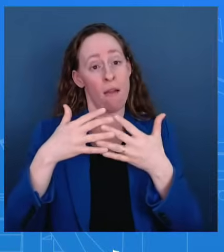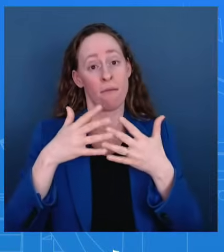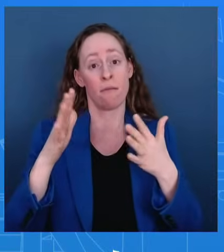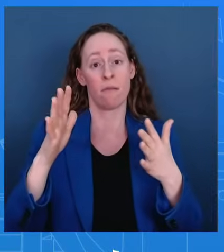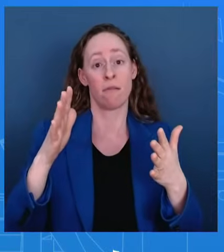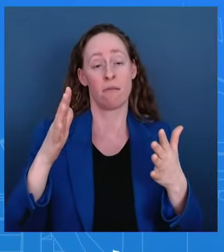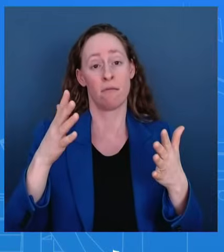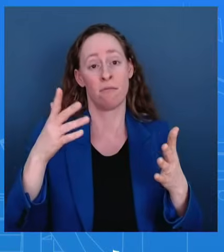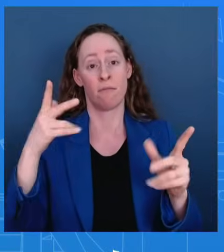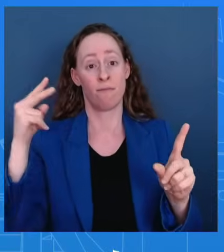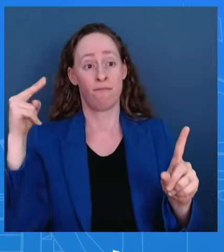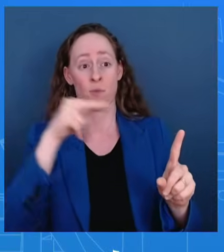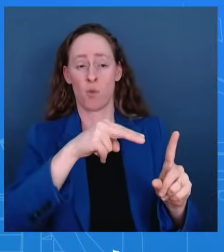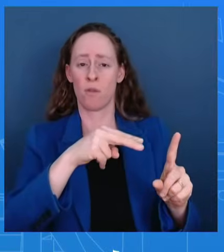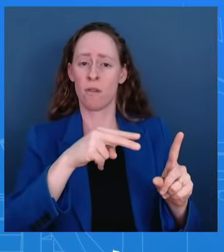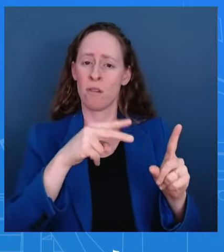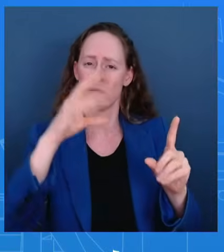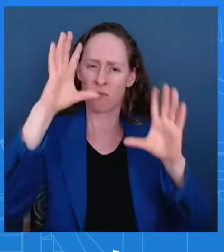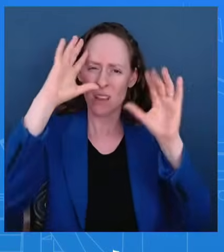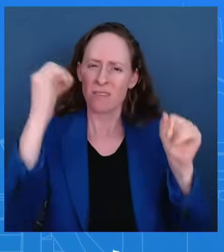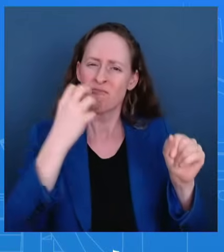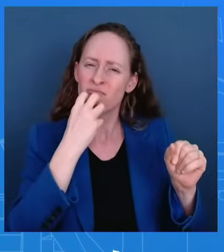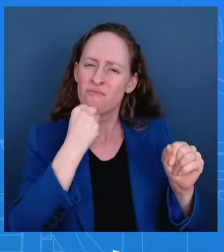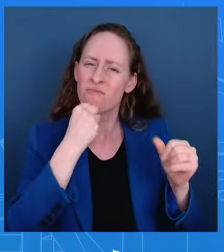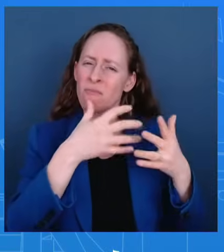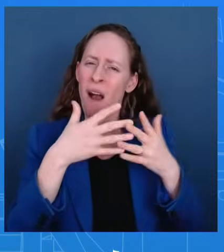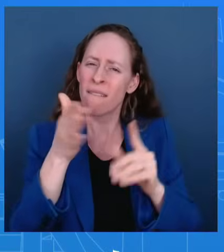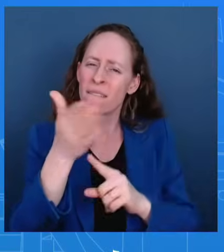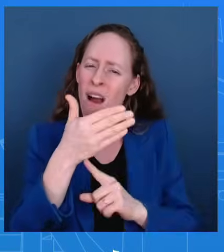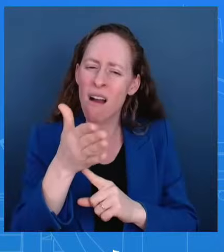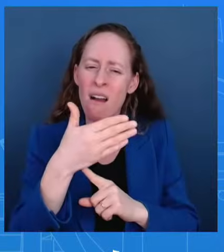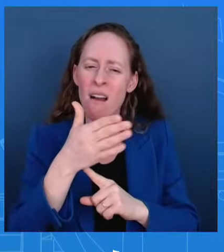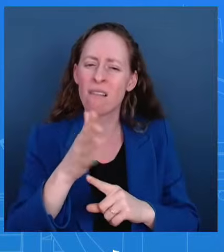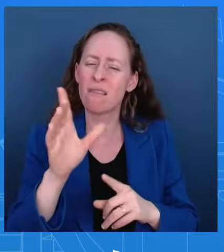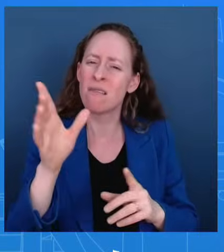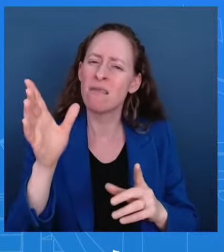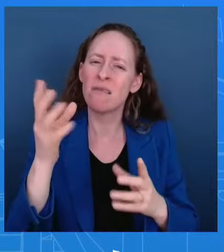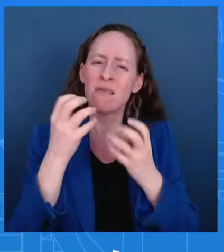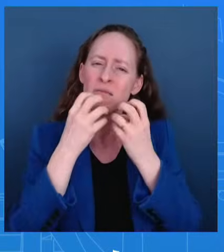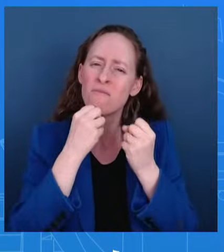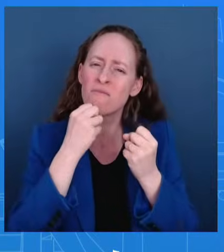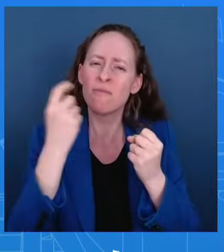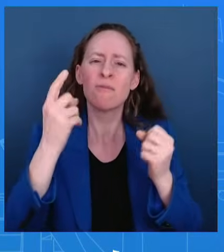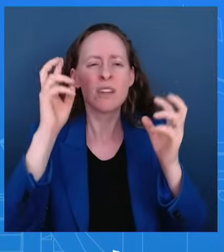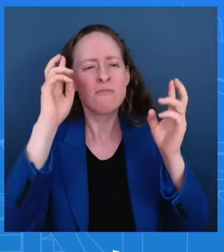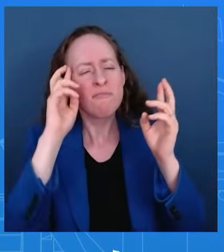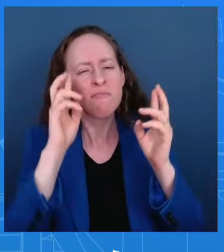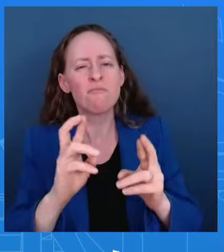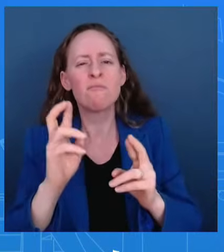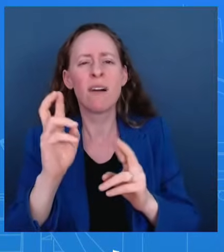and is owed proper respect and honor of the brave men and women who have defended our --